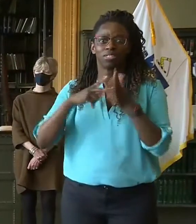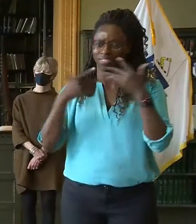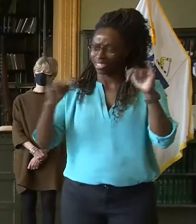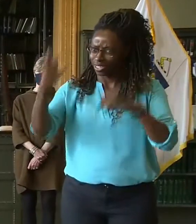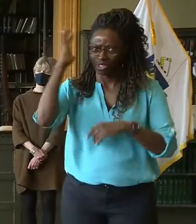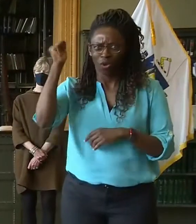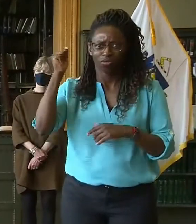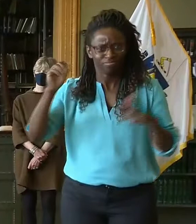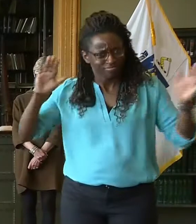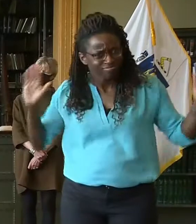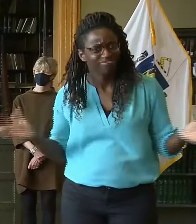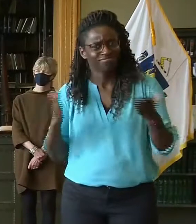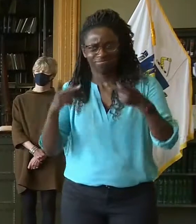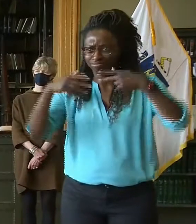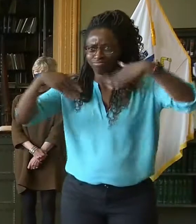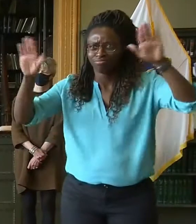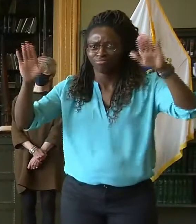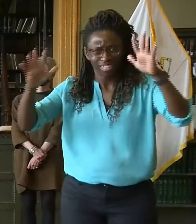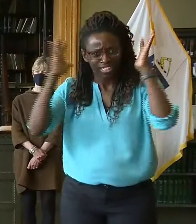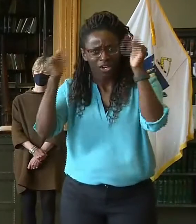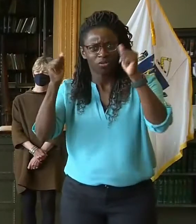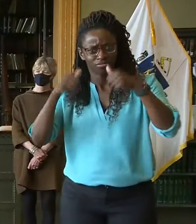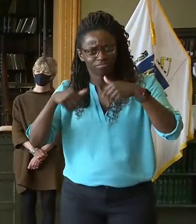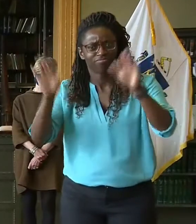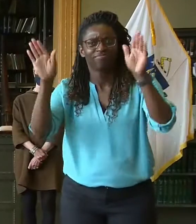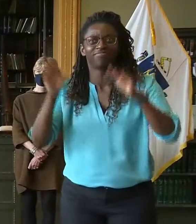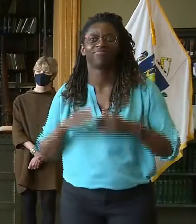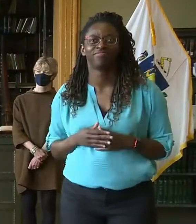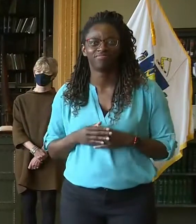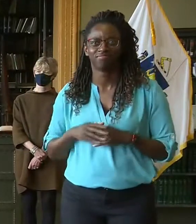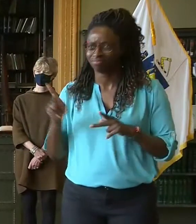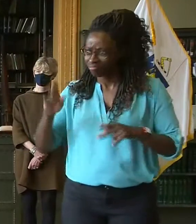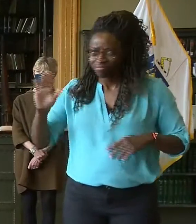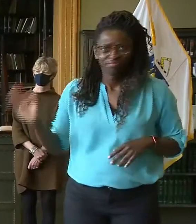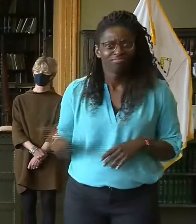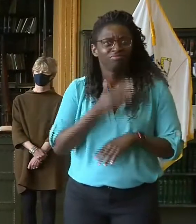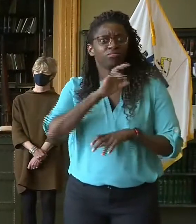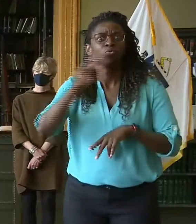OUT CAMPAIGN IS TO AMPLIFY